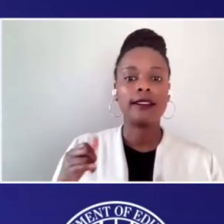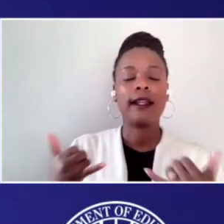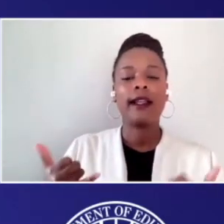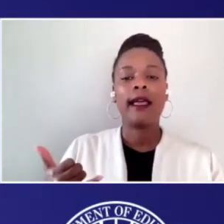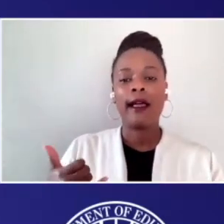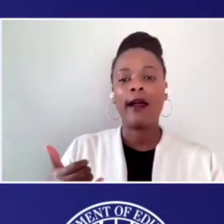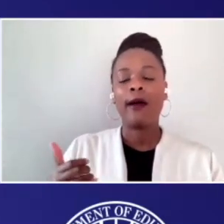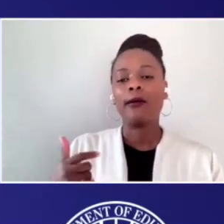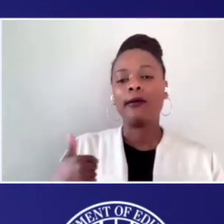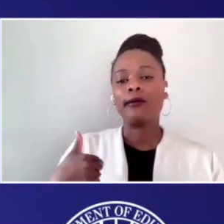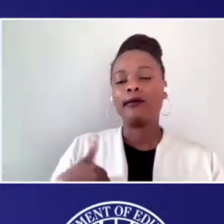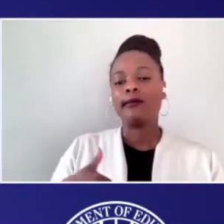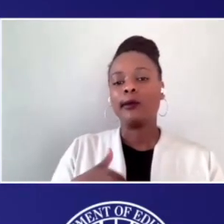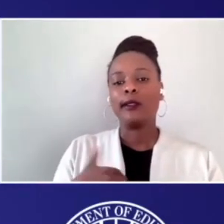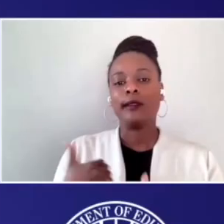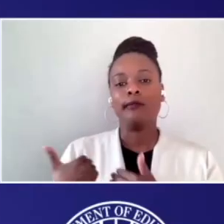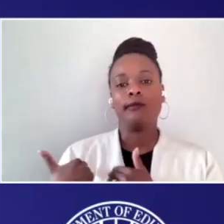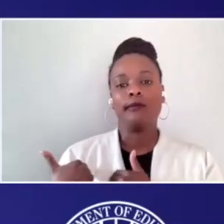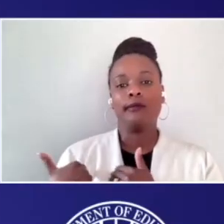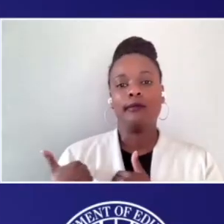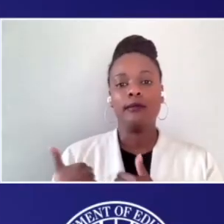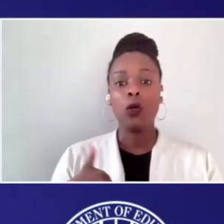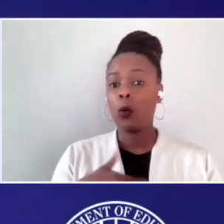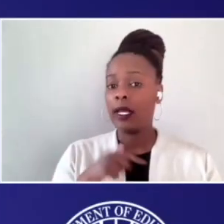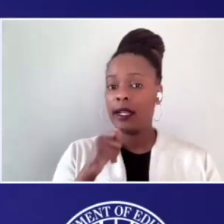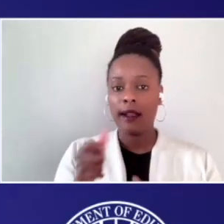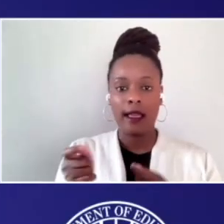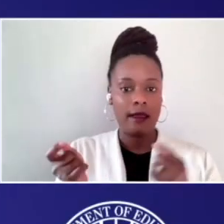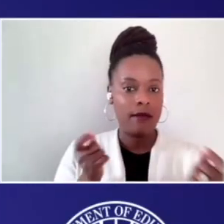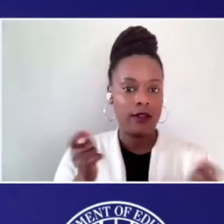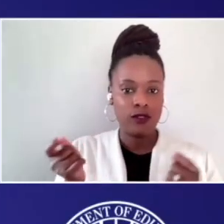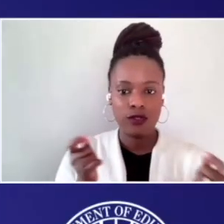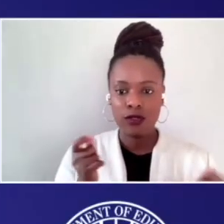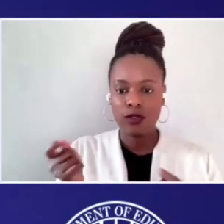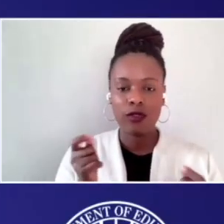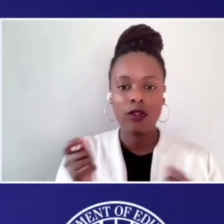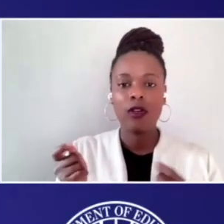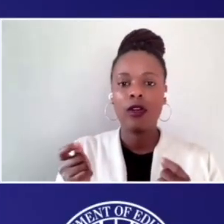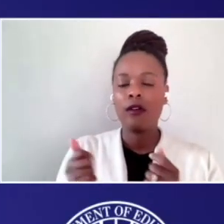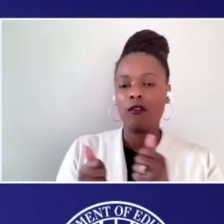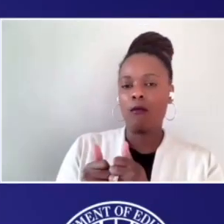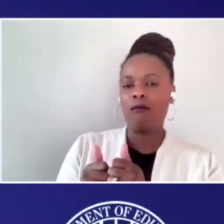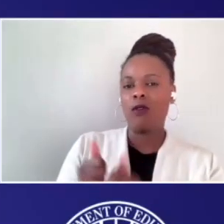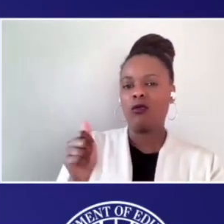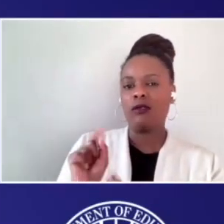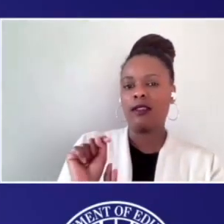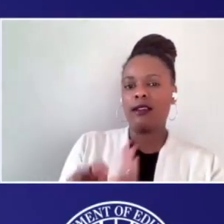But we did not administer -- for the many parts that HEAL was available, we did not administer that particular loan